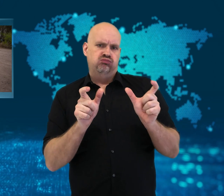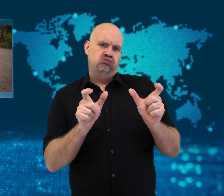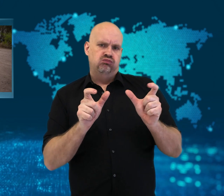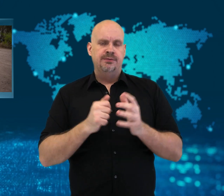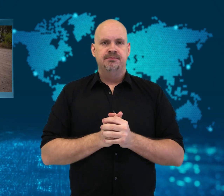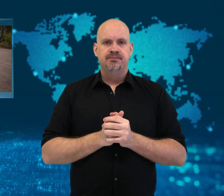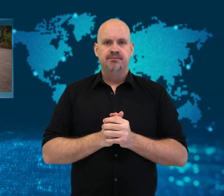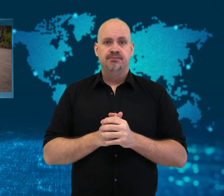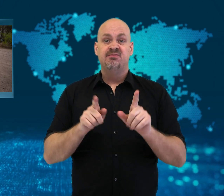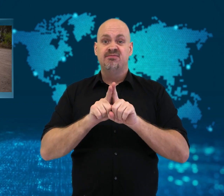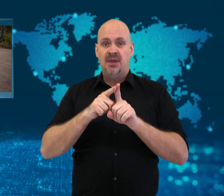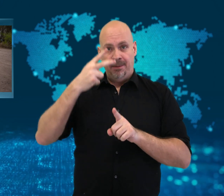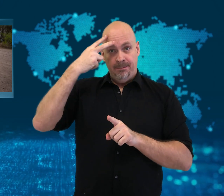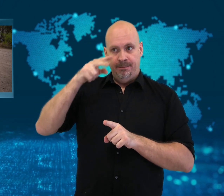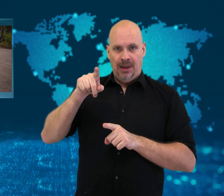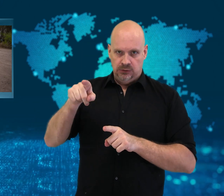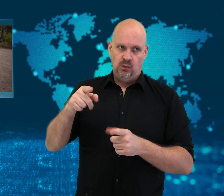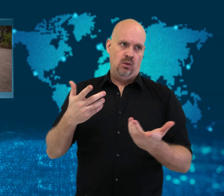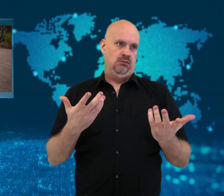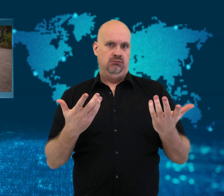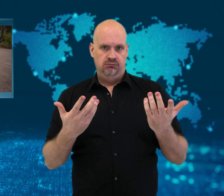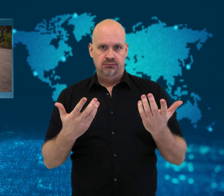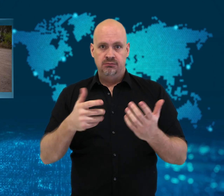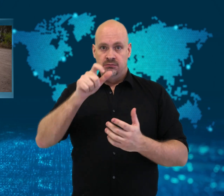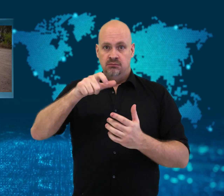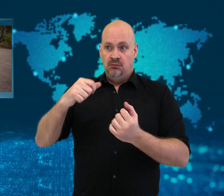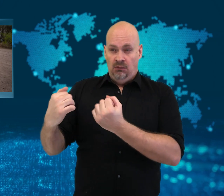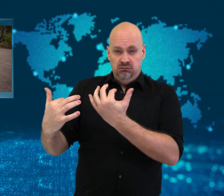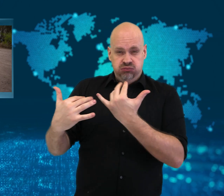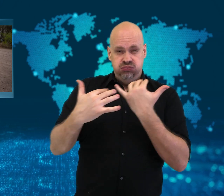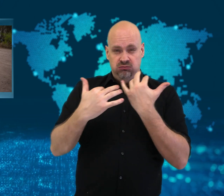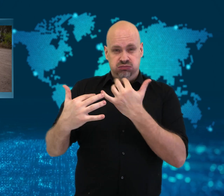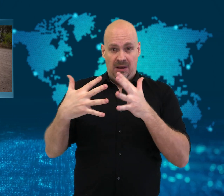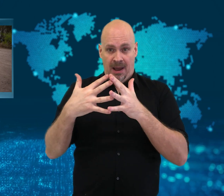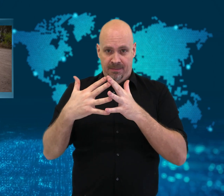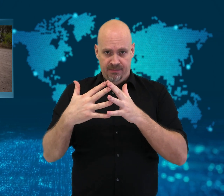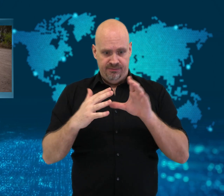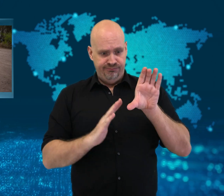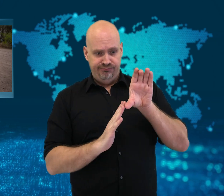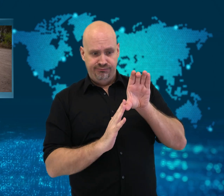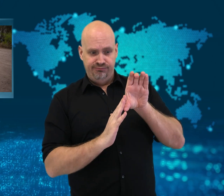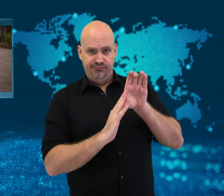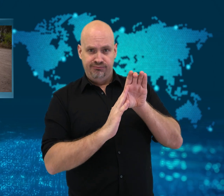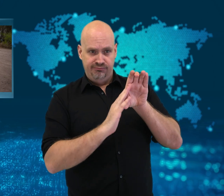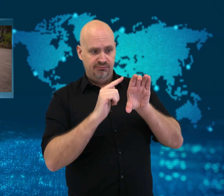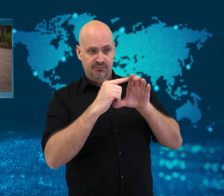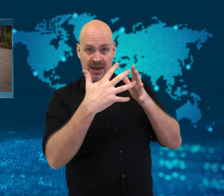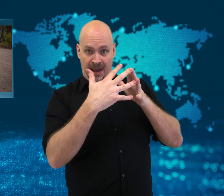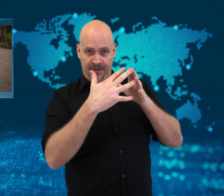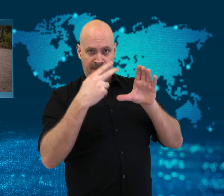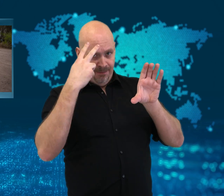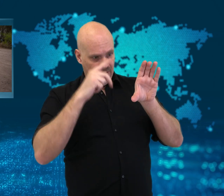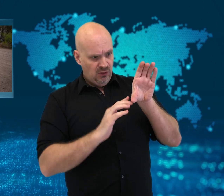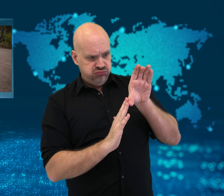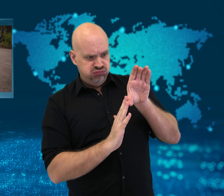Mexico is also concerned about the number of migrants as people from